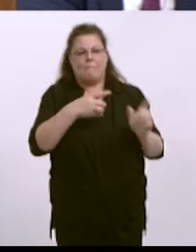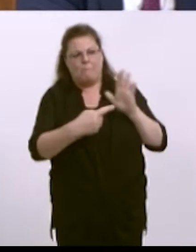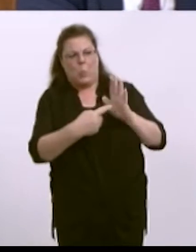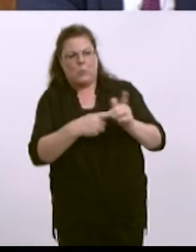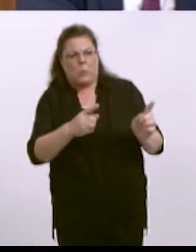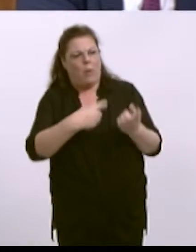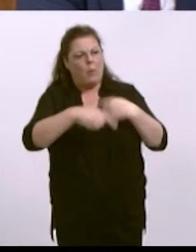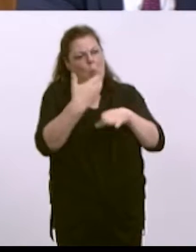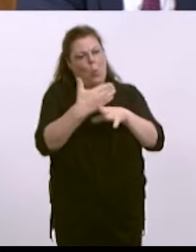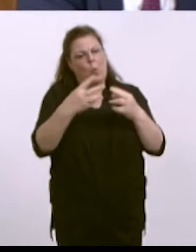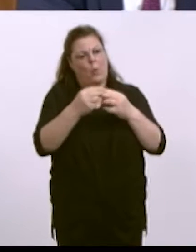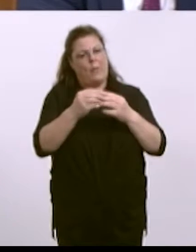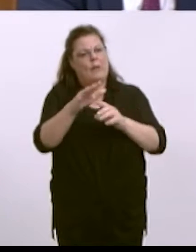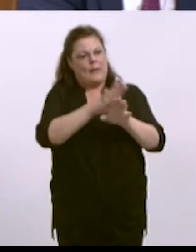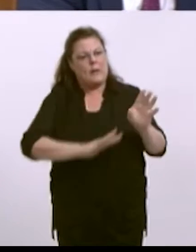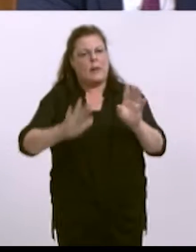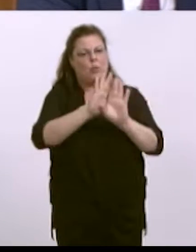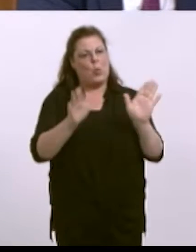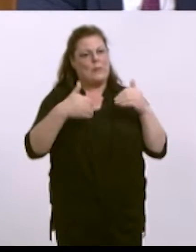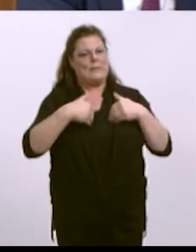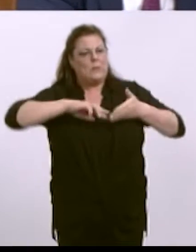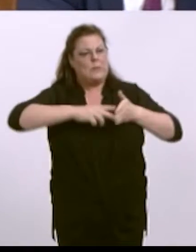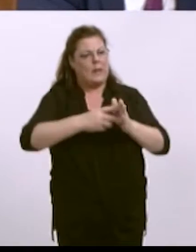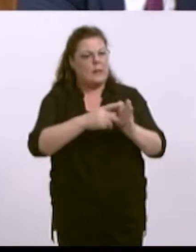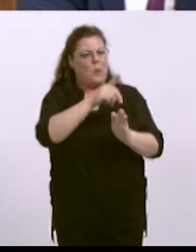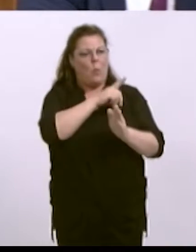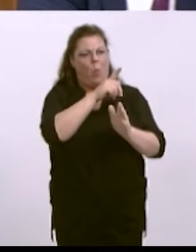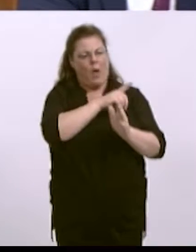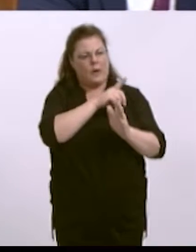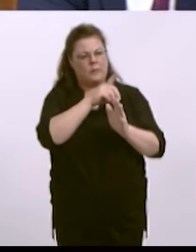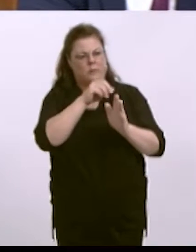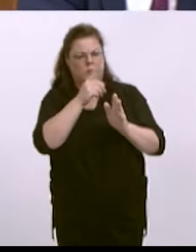with the National Autistic Society in order to identify with them what aspects of the